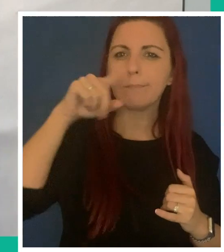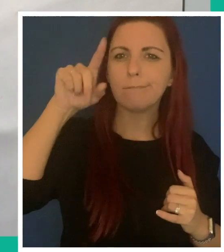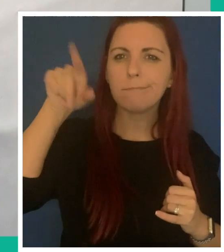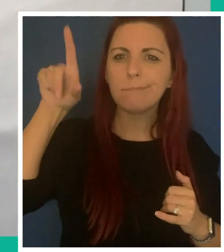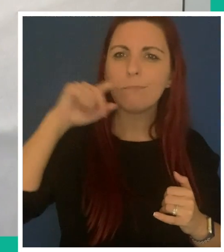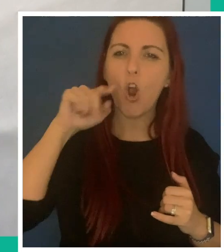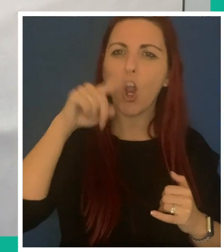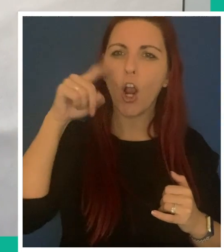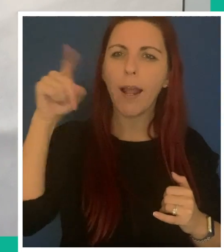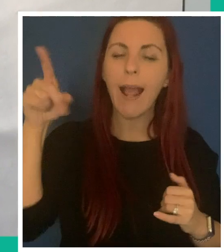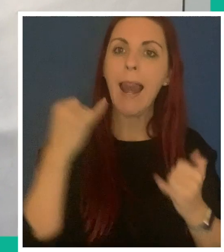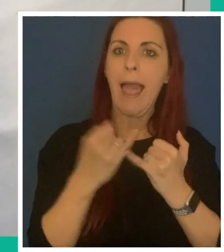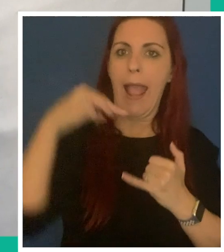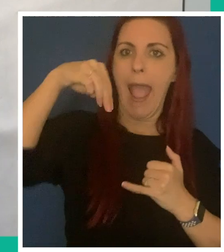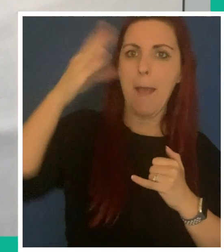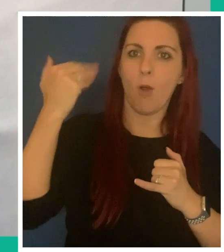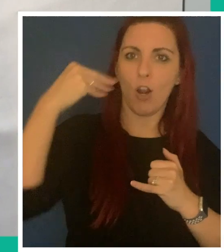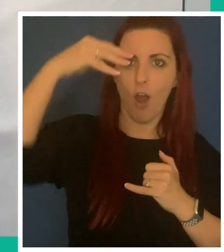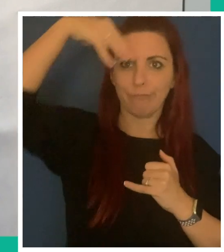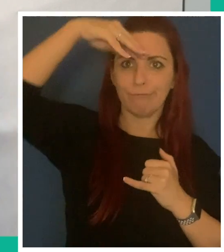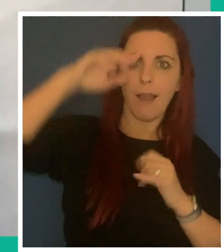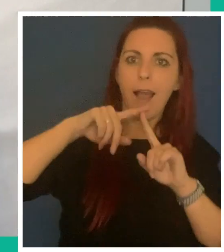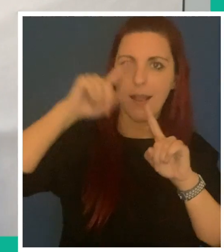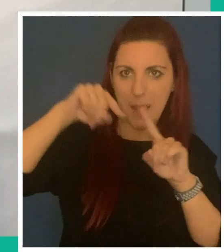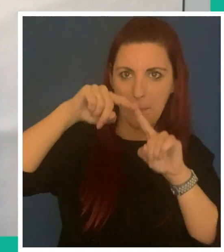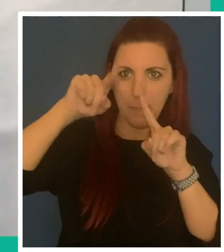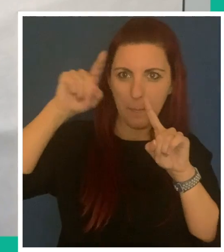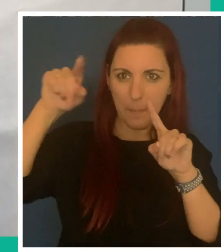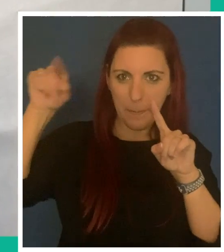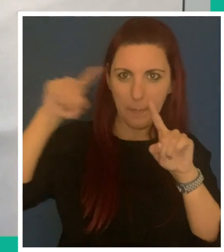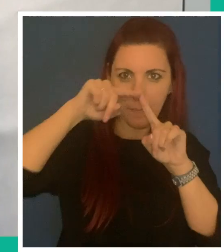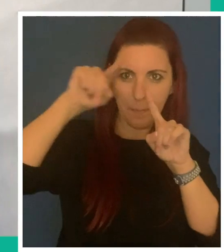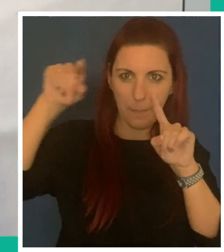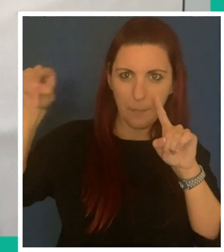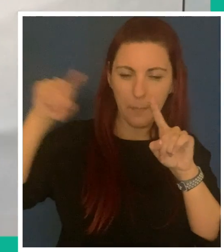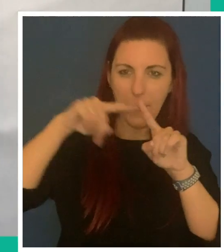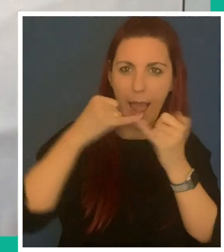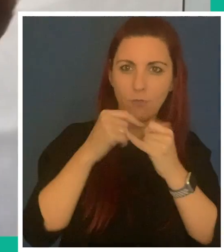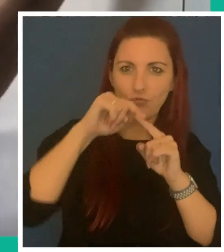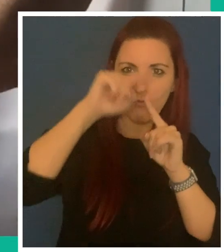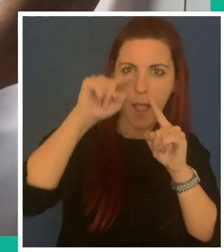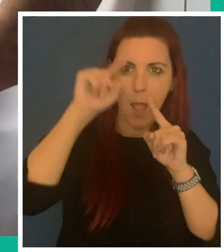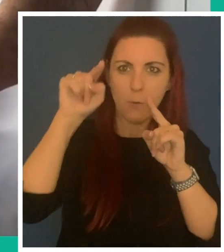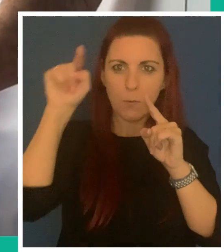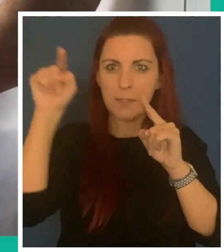remember how you did the M earlier on, these are going to be little roundy Ws going all the way across.